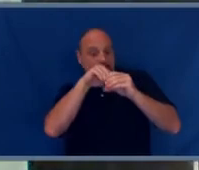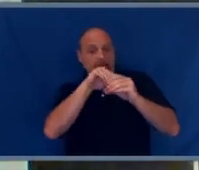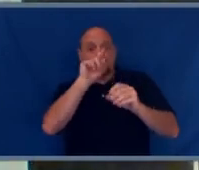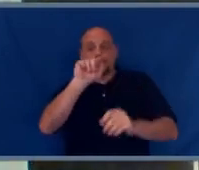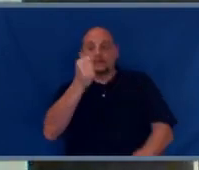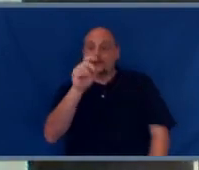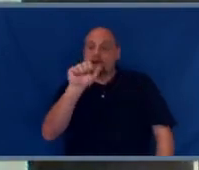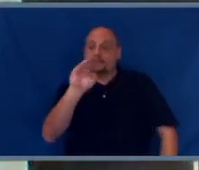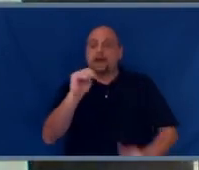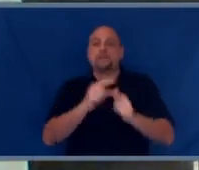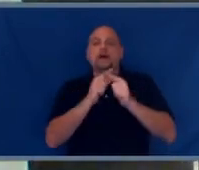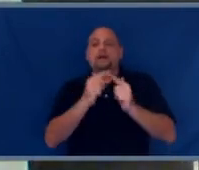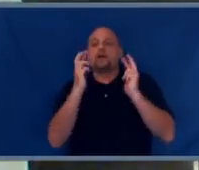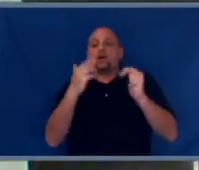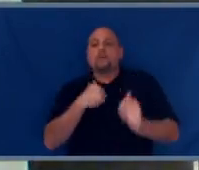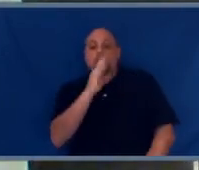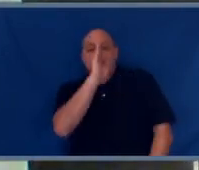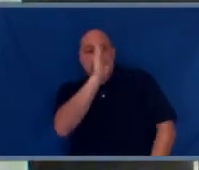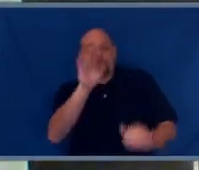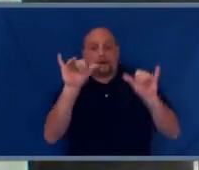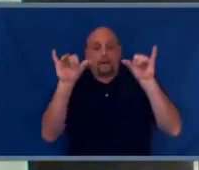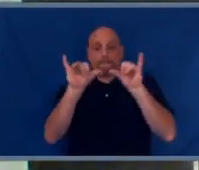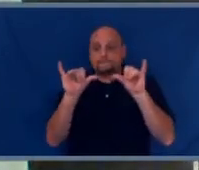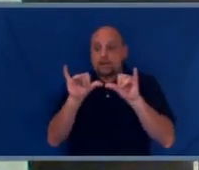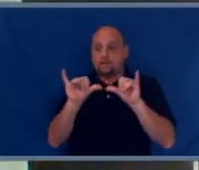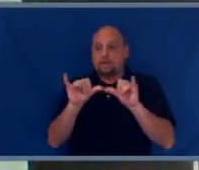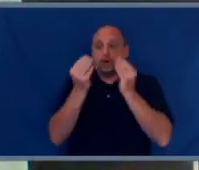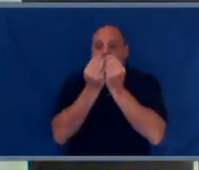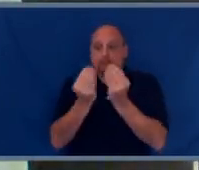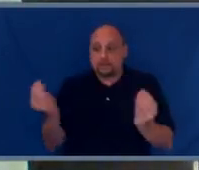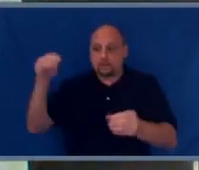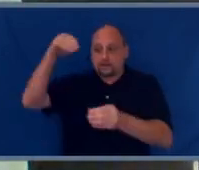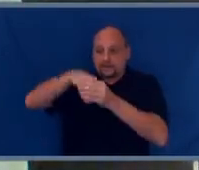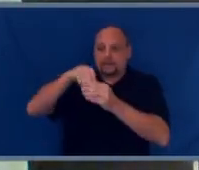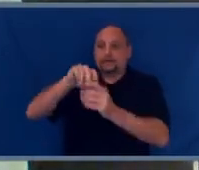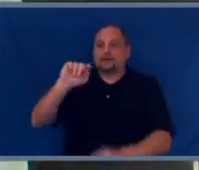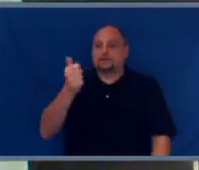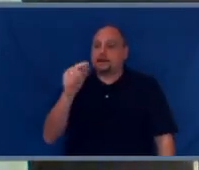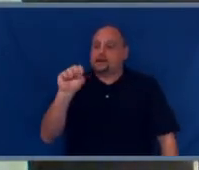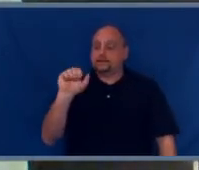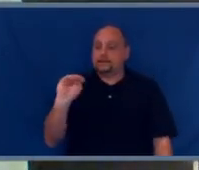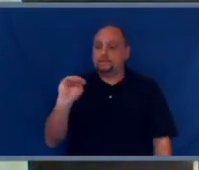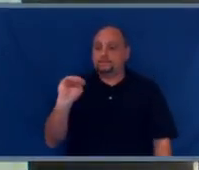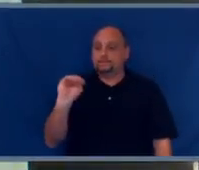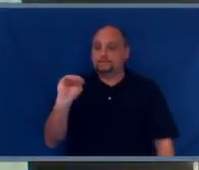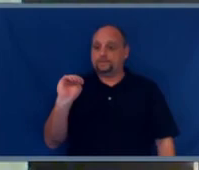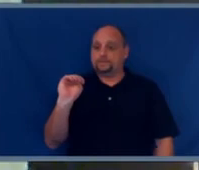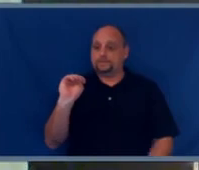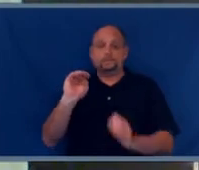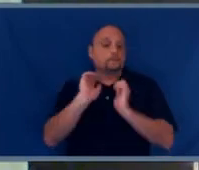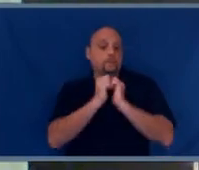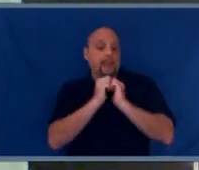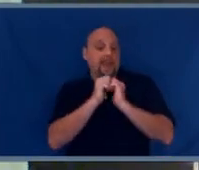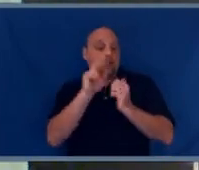AND HOPE TO HAVE MEASUREMENT OF THE MATERIAL BY VIRTUE OF LOOKING INSIDE IT.